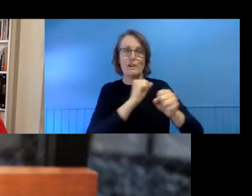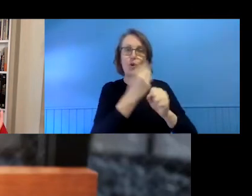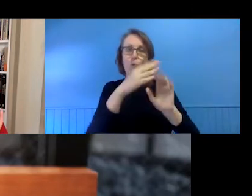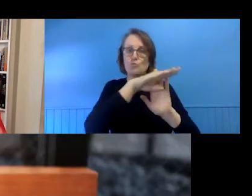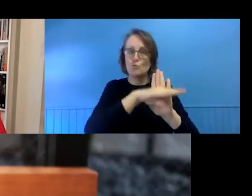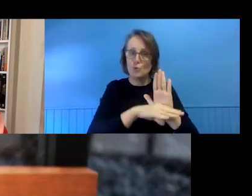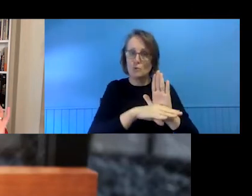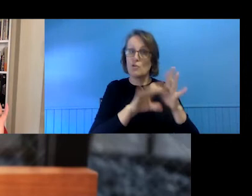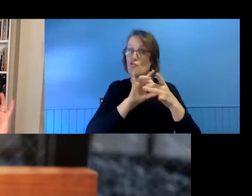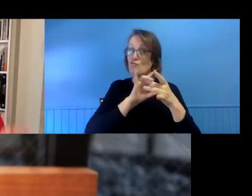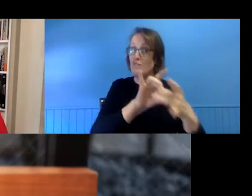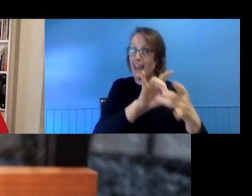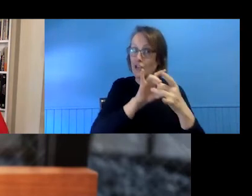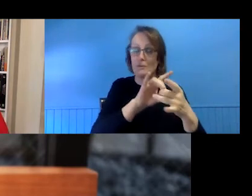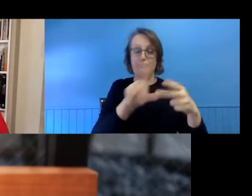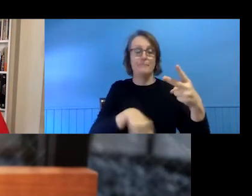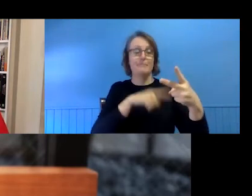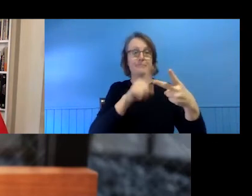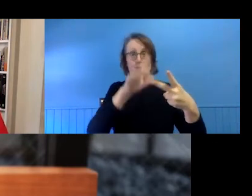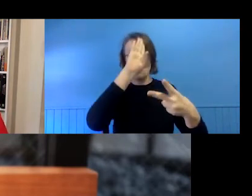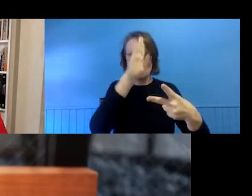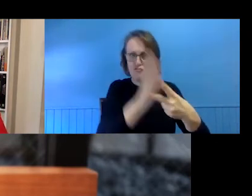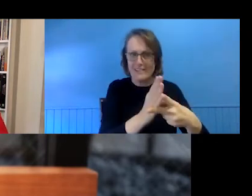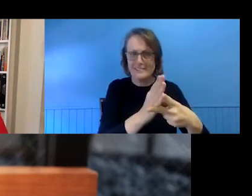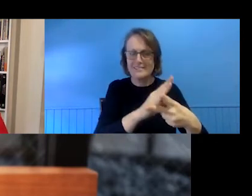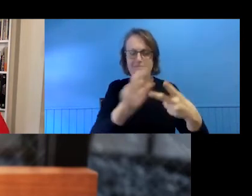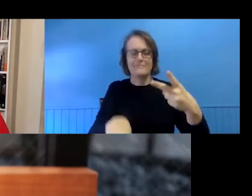build relationships, how can you confirm that you're trust worthy and